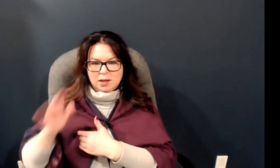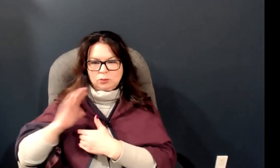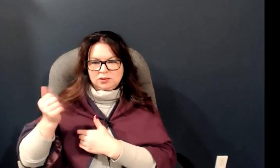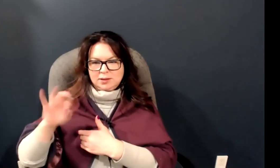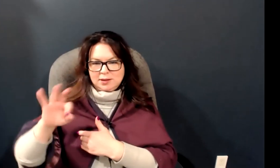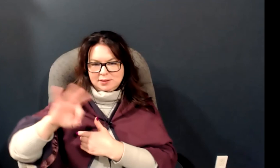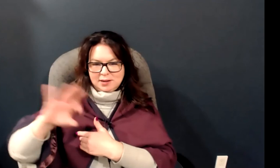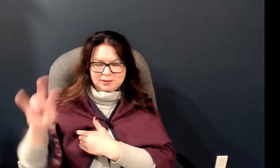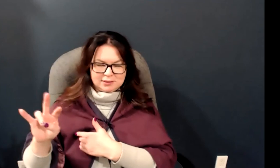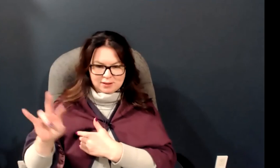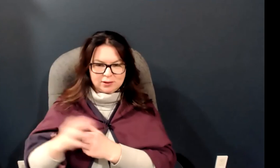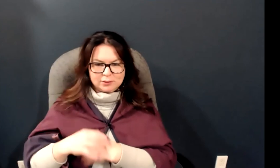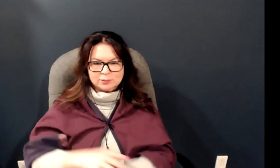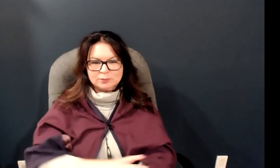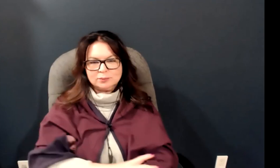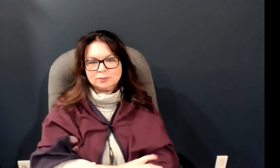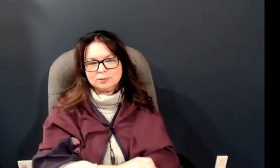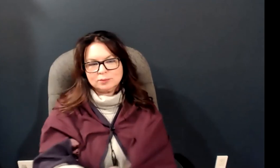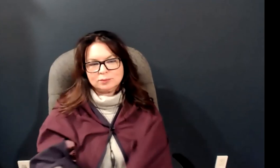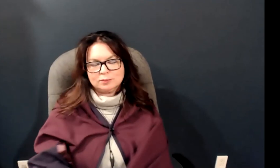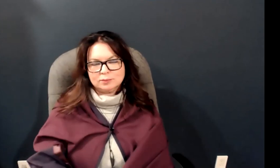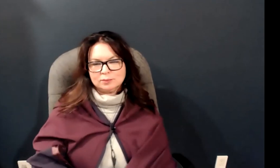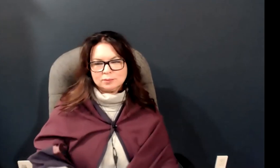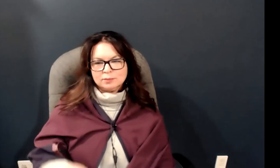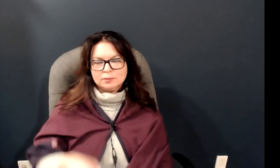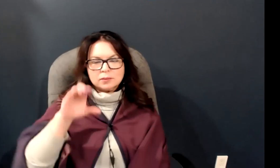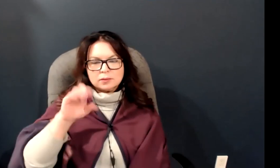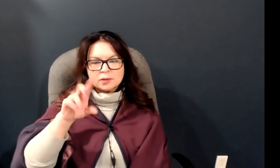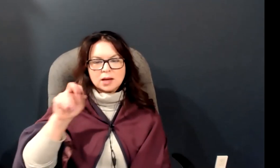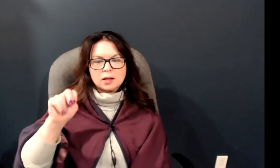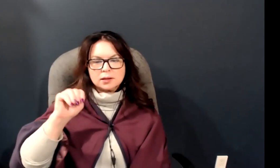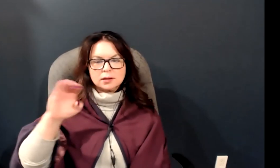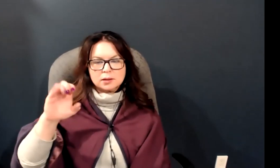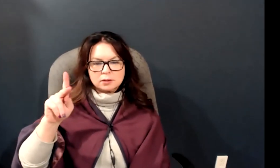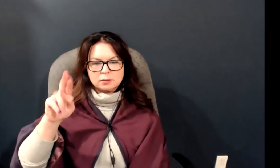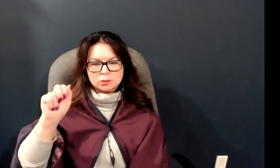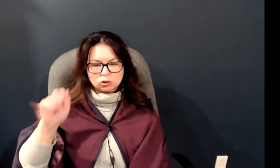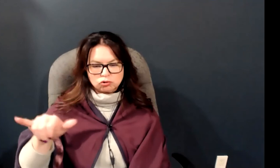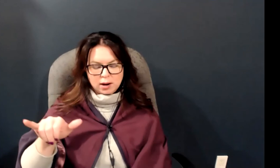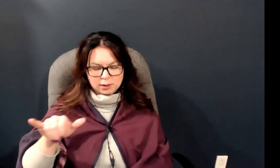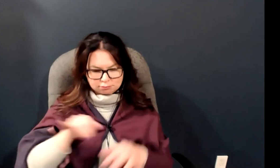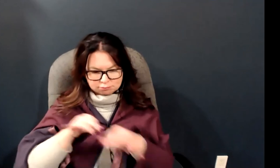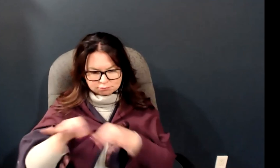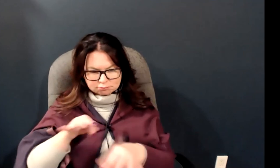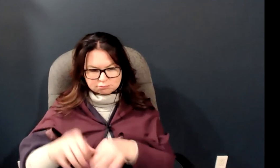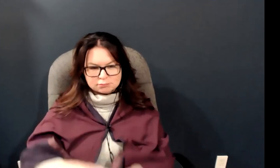identities and what it means for White artists versus a Black artist to create and show and sell imagery, depicting violence inflicted on Black bodies. Can you share your thoughts